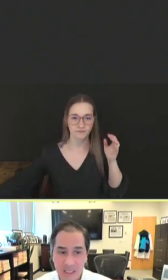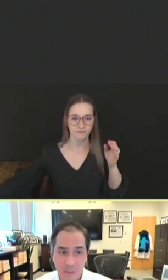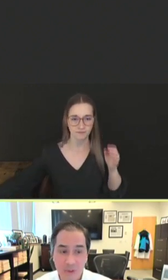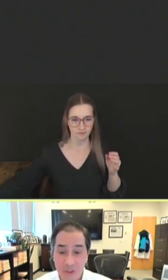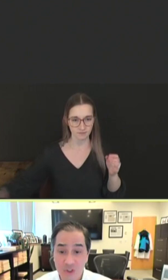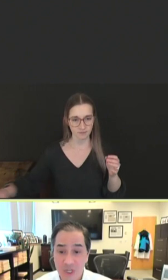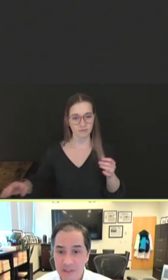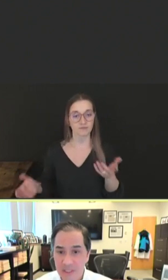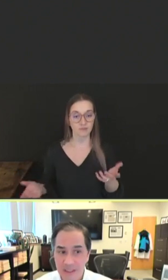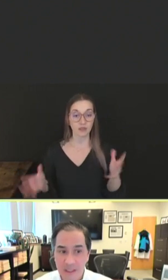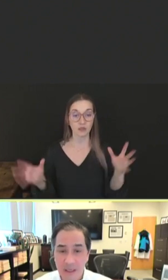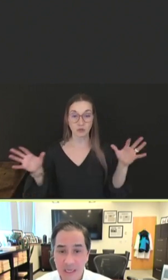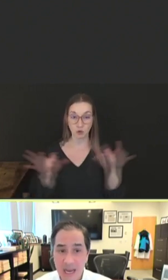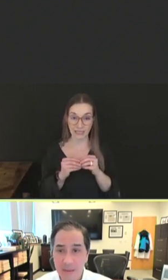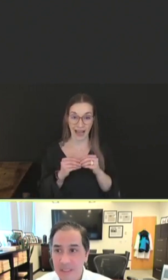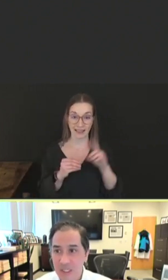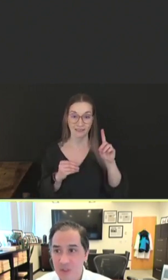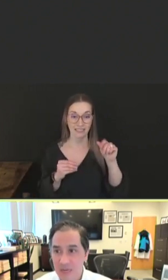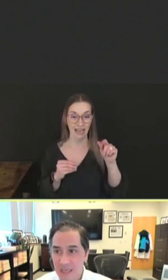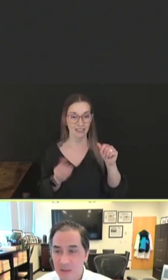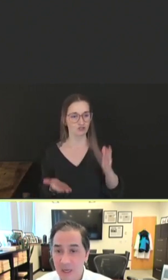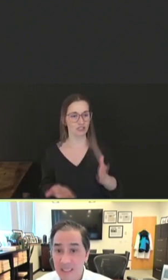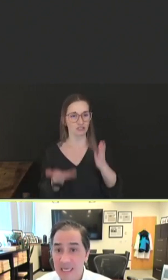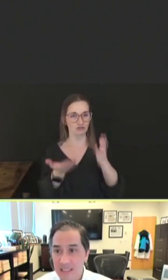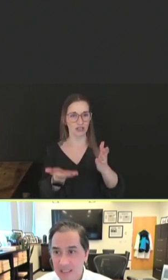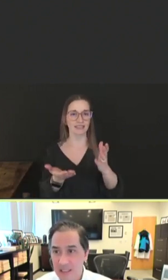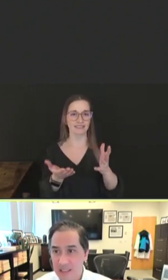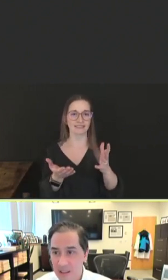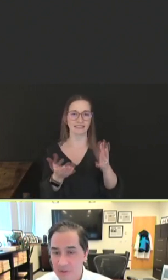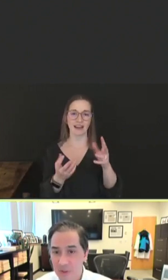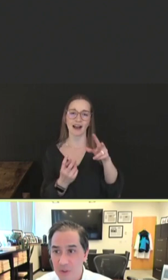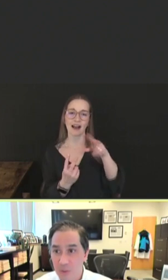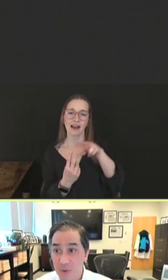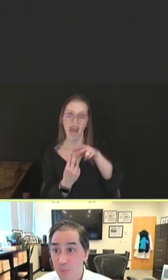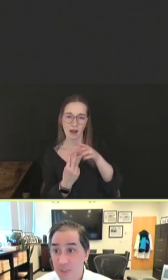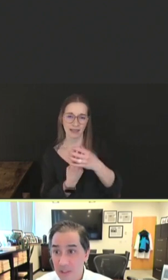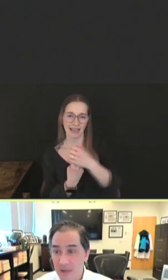data would suggest that a combination of antibodies and T cells, with a particular